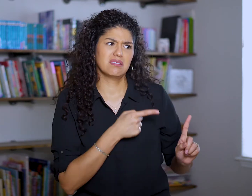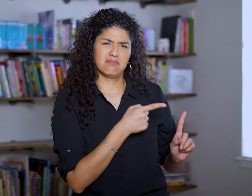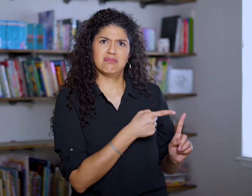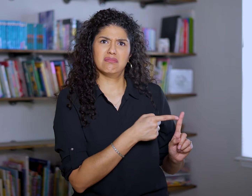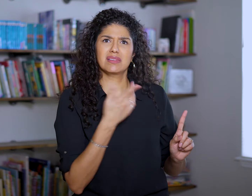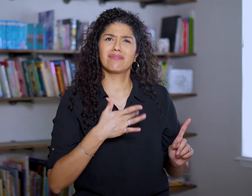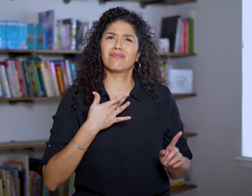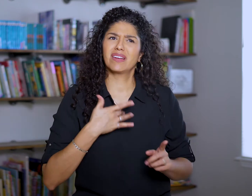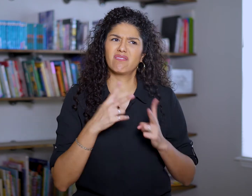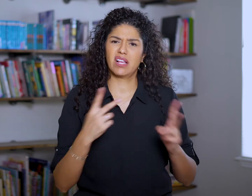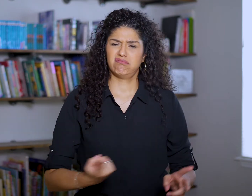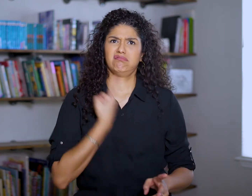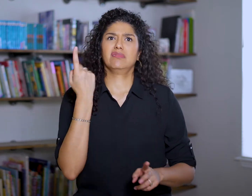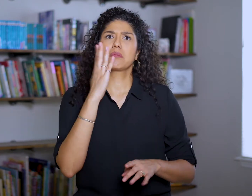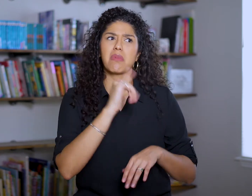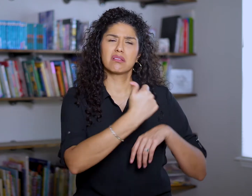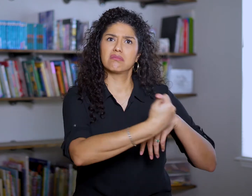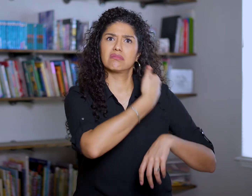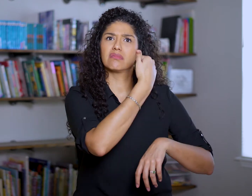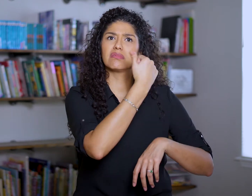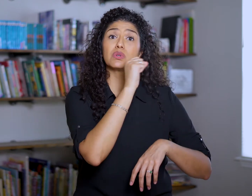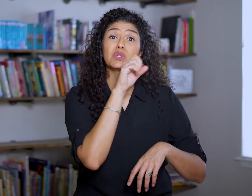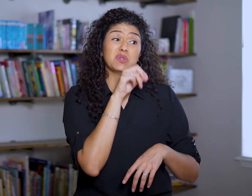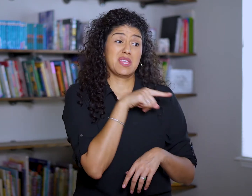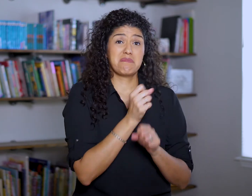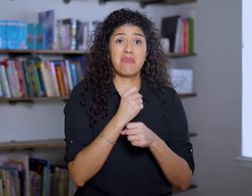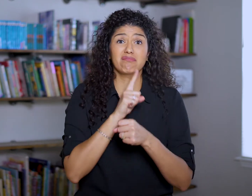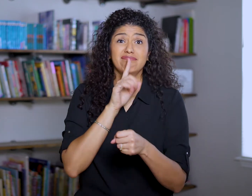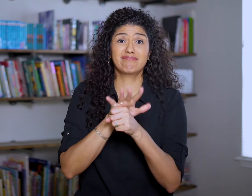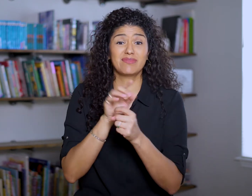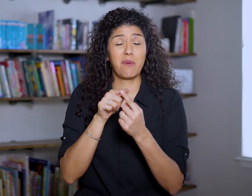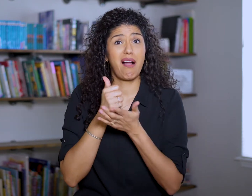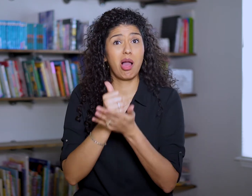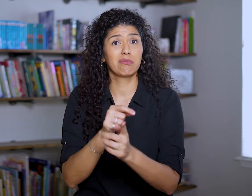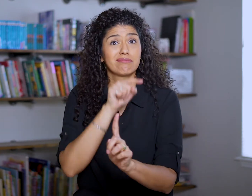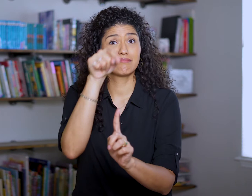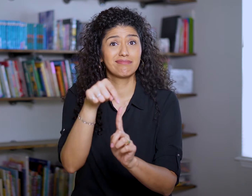but Abner is so offended by the accusation that he makes an oath to help David